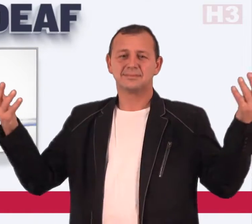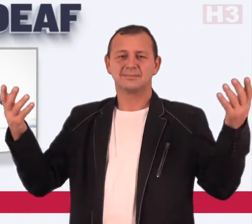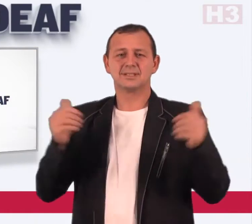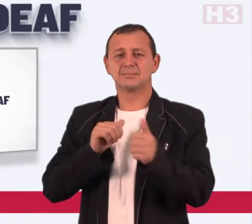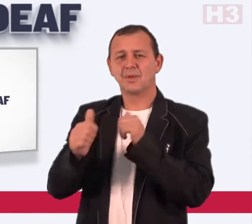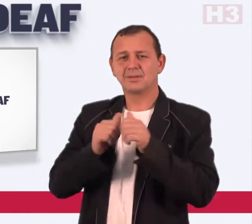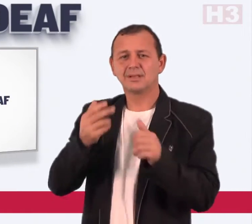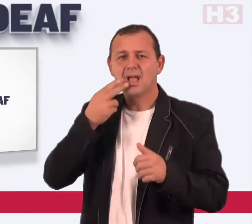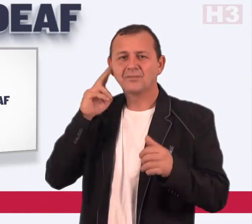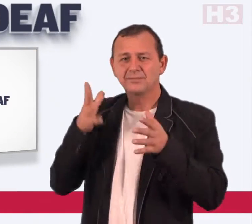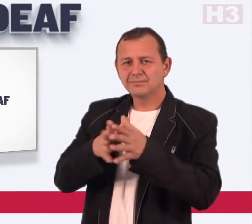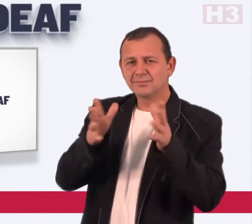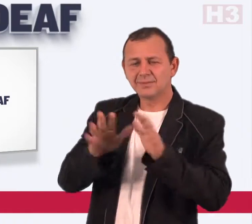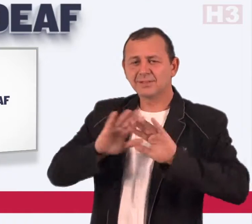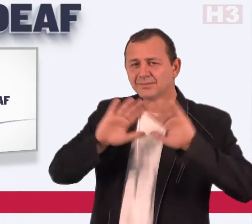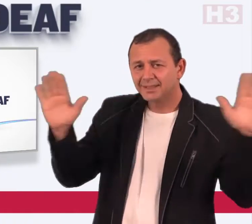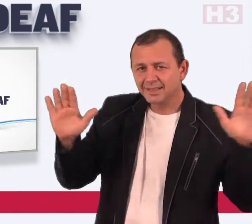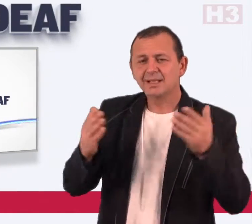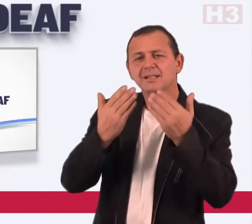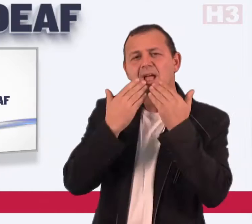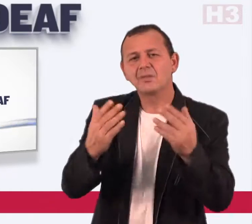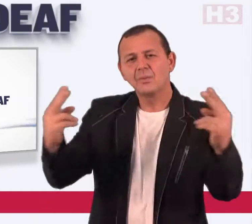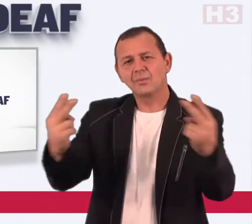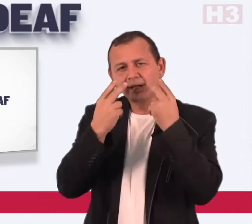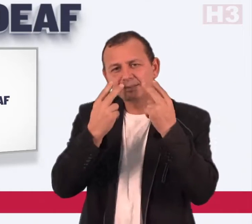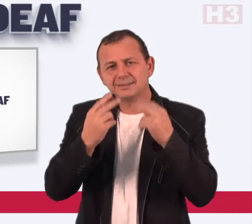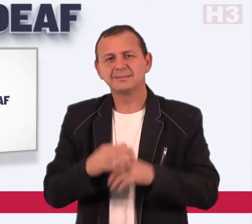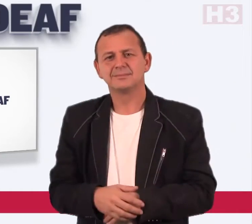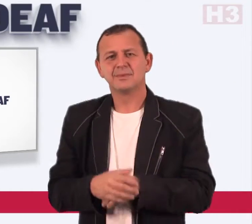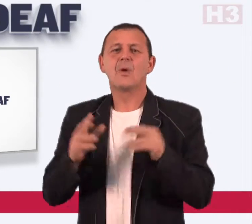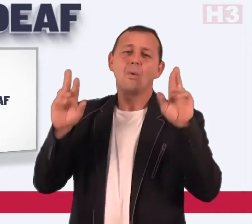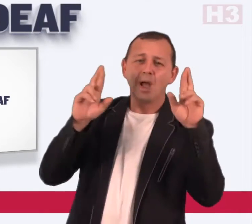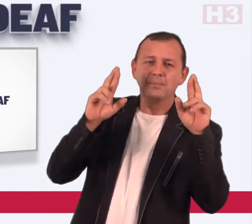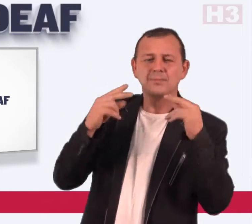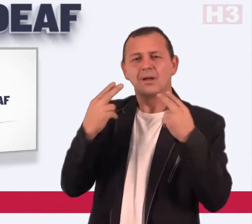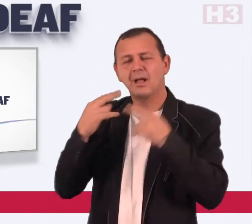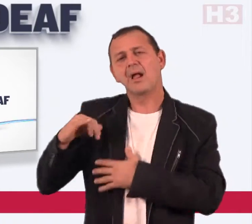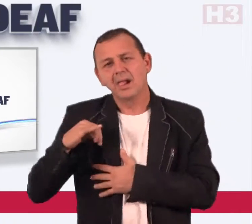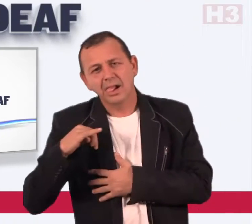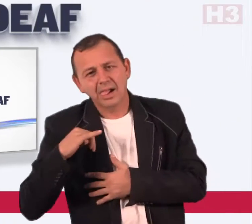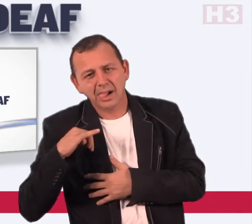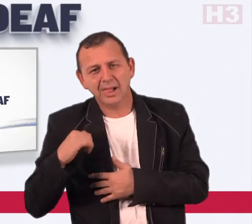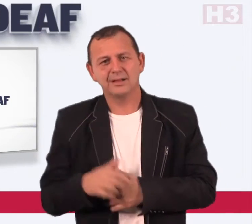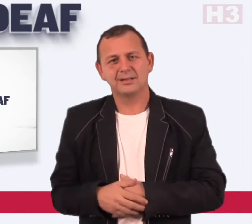Thank you for watching SportsDeaf! We hope you have enjoyed watching this program.